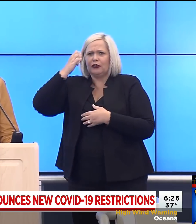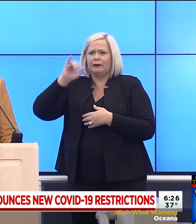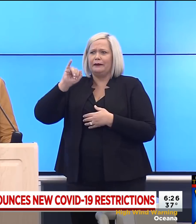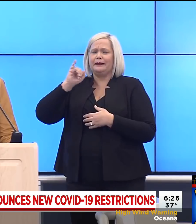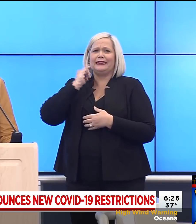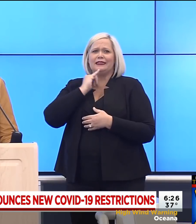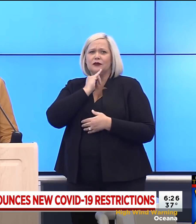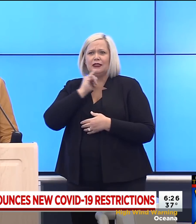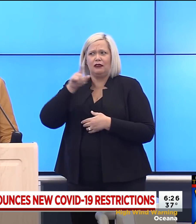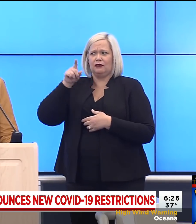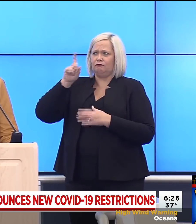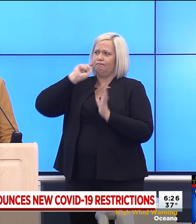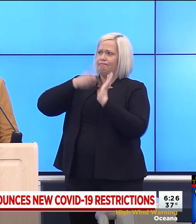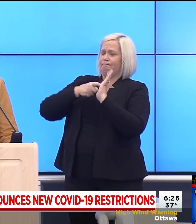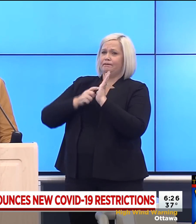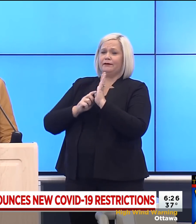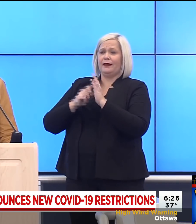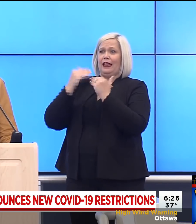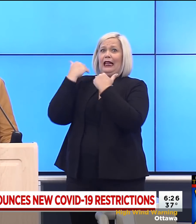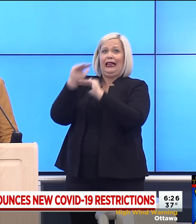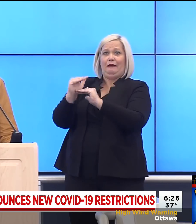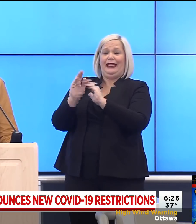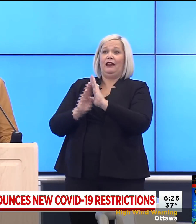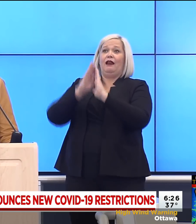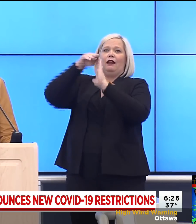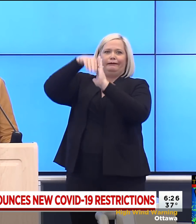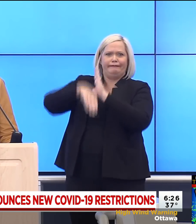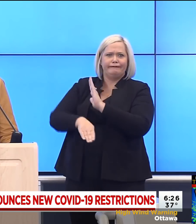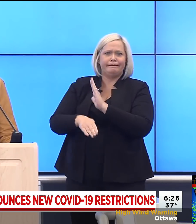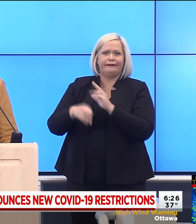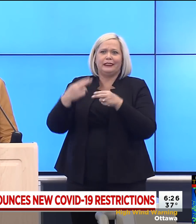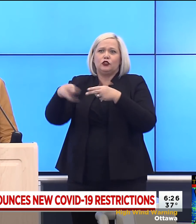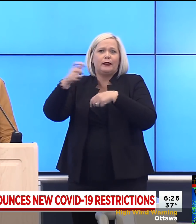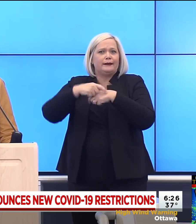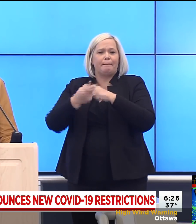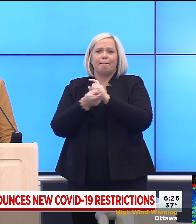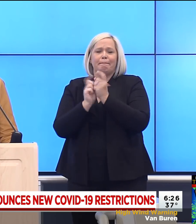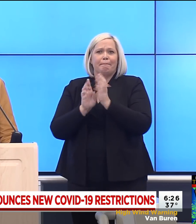OTHER PARTS OF THE WORLD. AND EUROPE AND IN ISRAEL, THEY HAVE HAD AGGRESSIVE ACTIONS